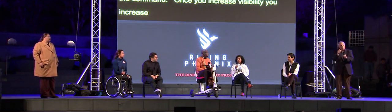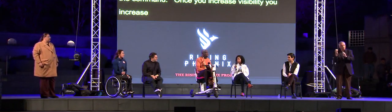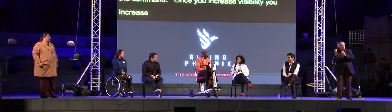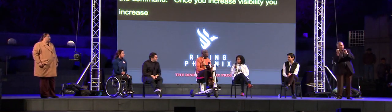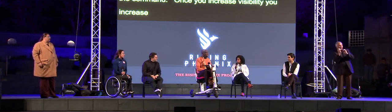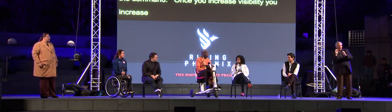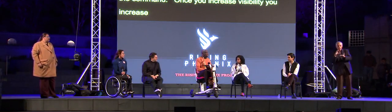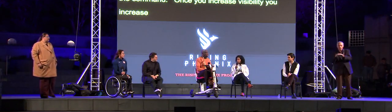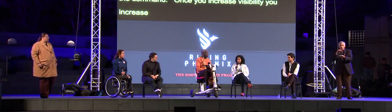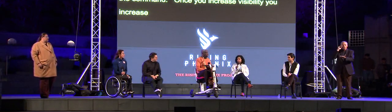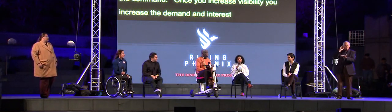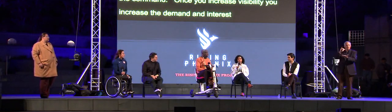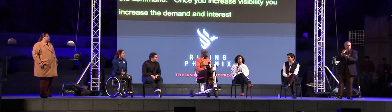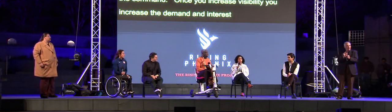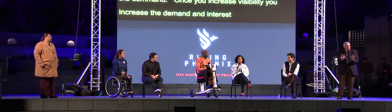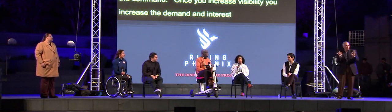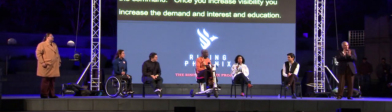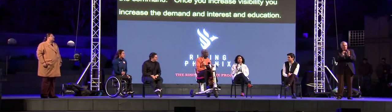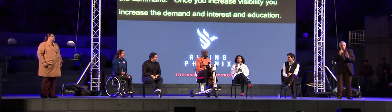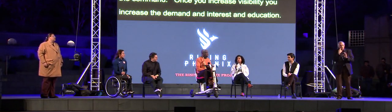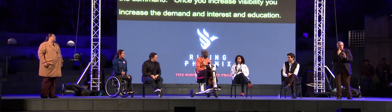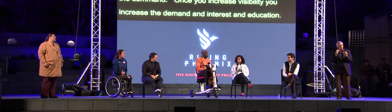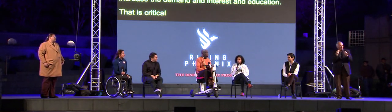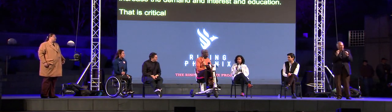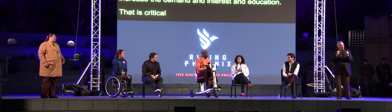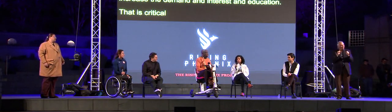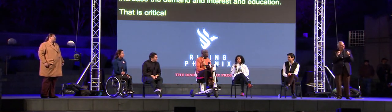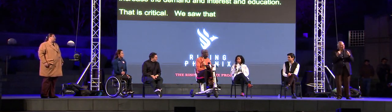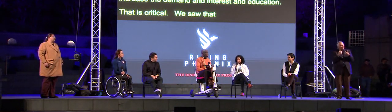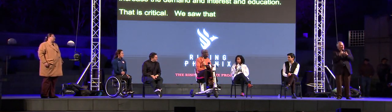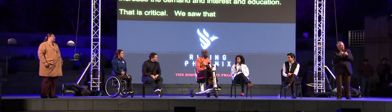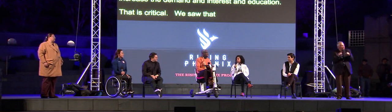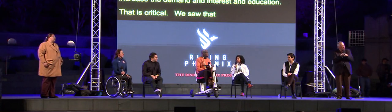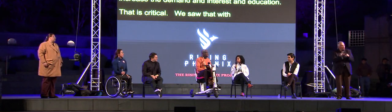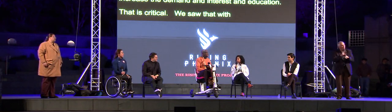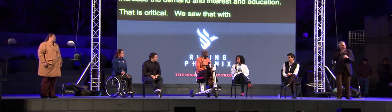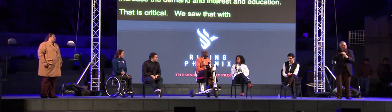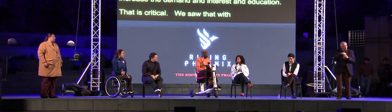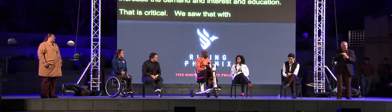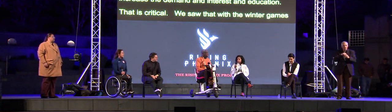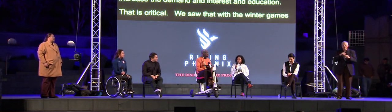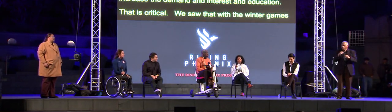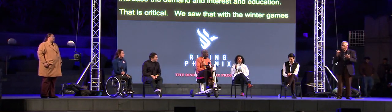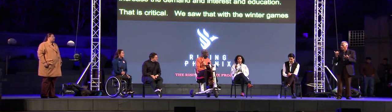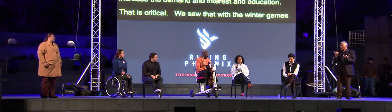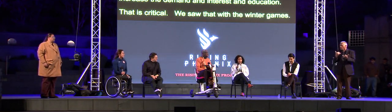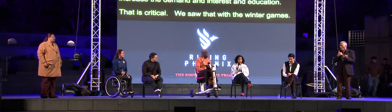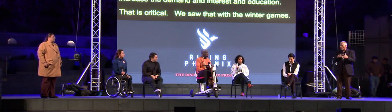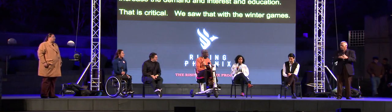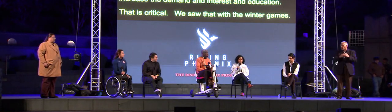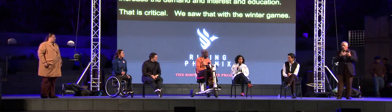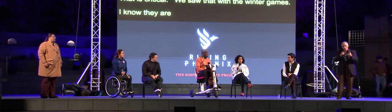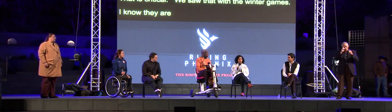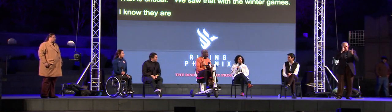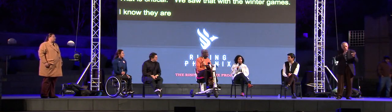We saw that with the most recent Winter Games as well. I already know that they are well underway in planning for the Paris games